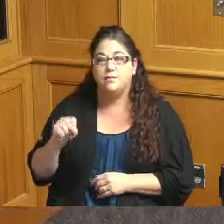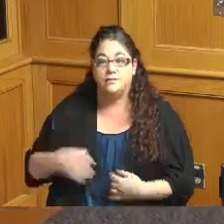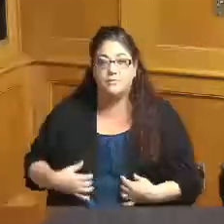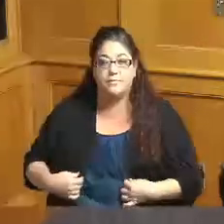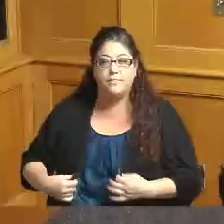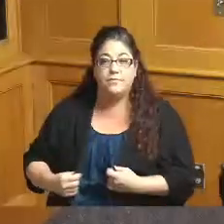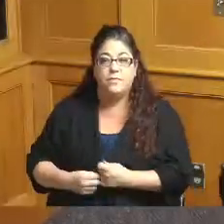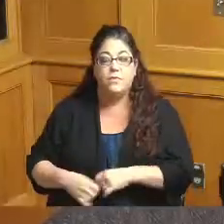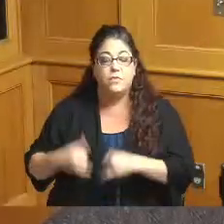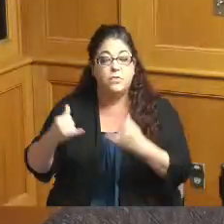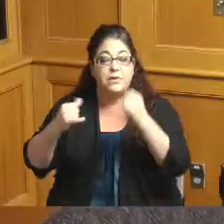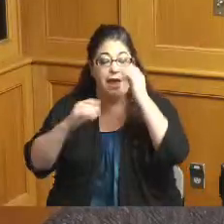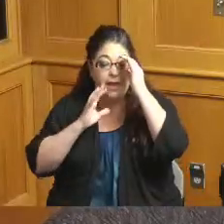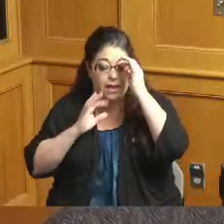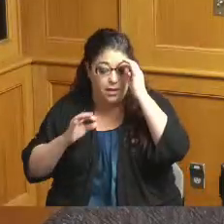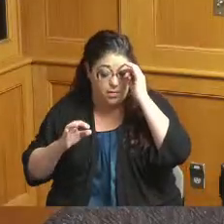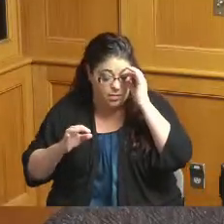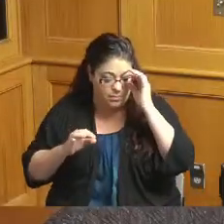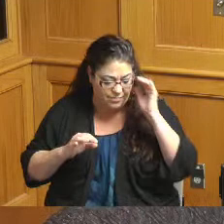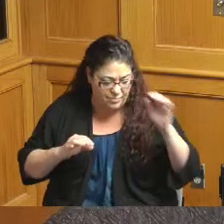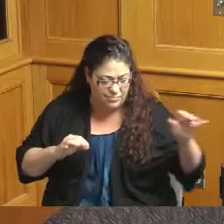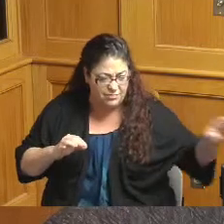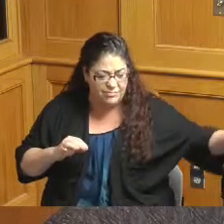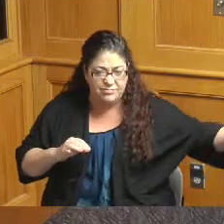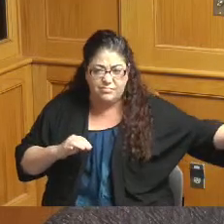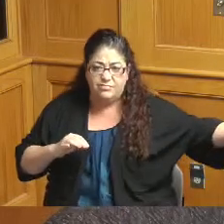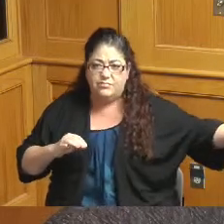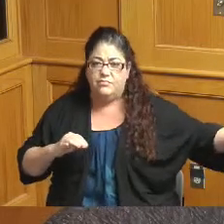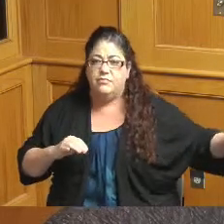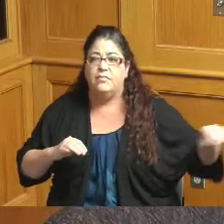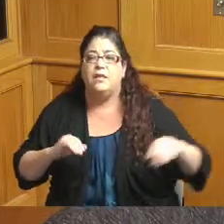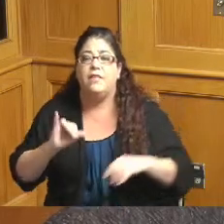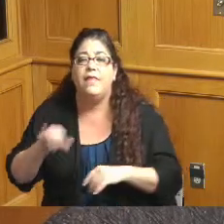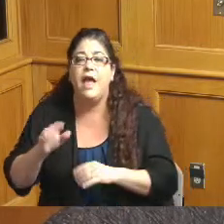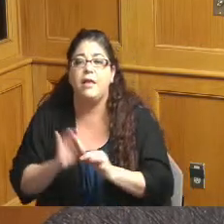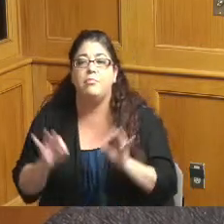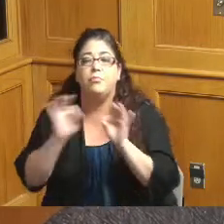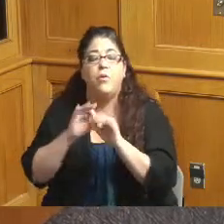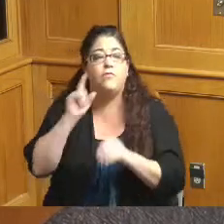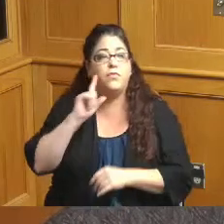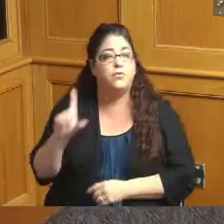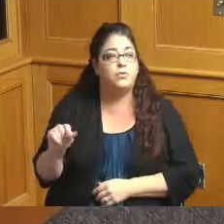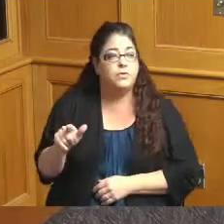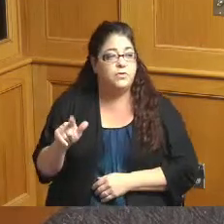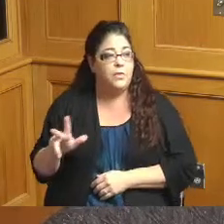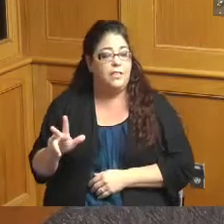before us today as we look at our budget for 2023 and our budget requests that may come